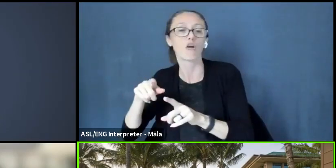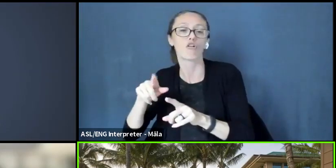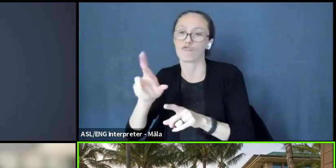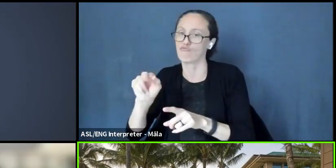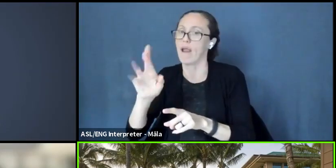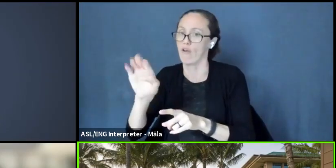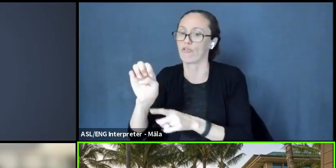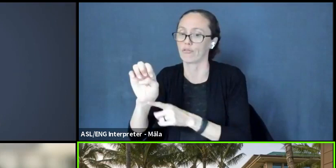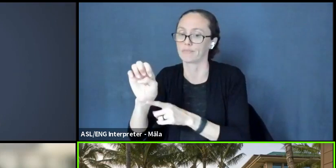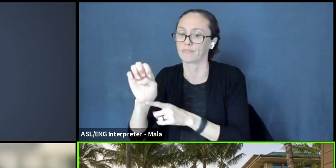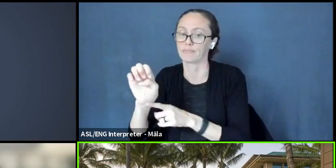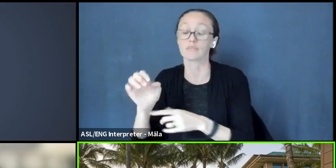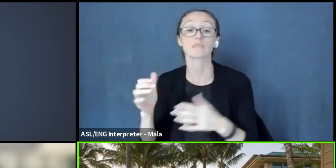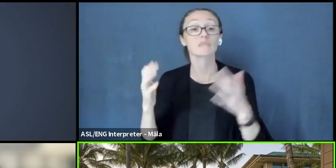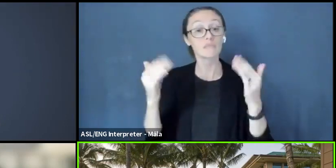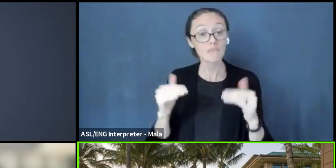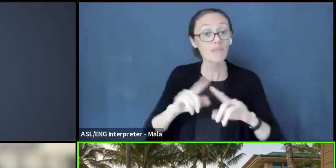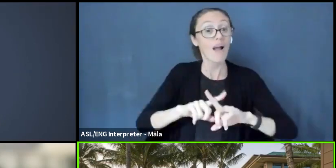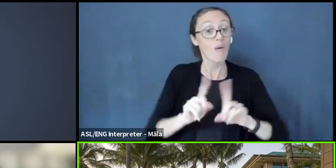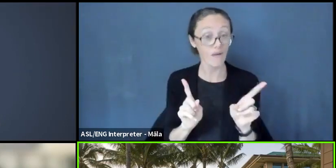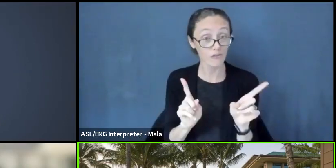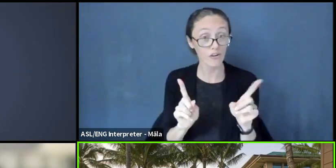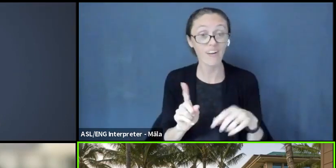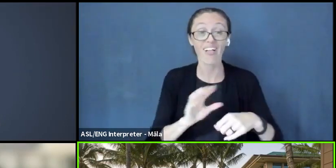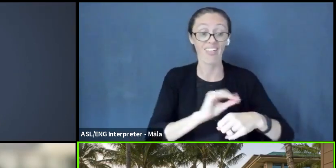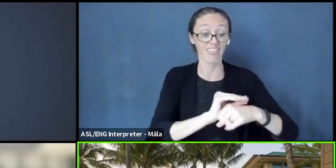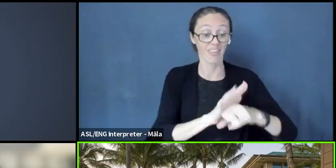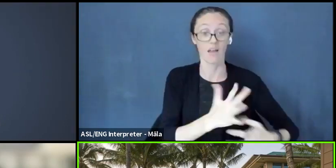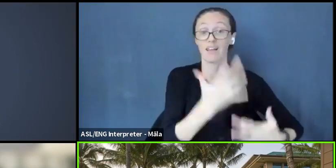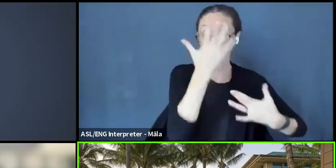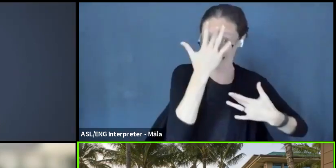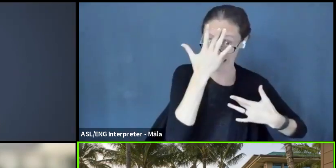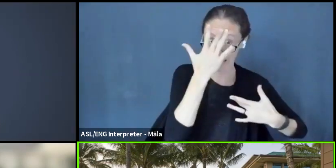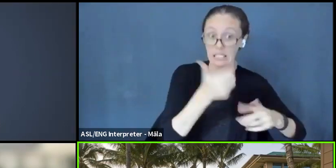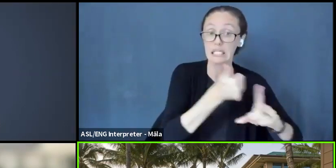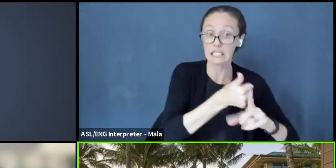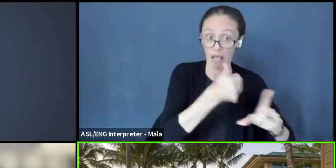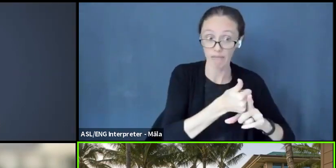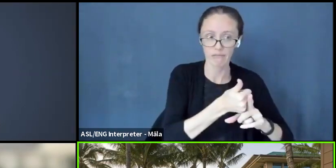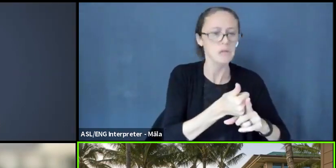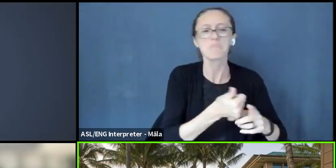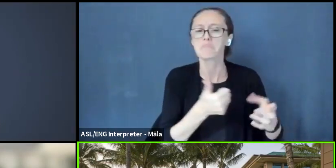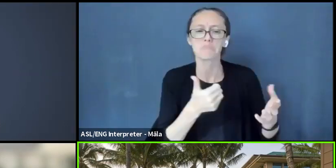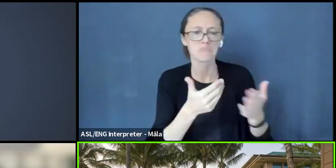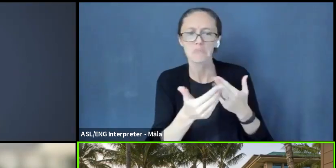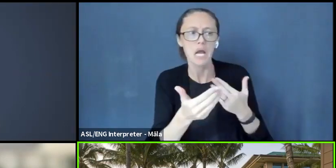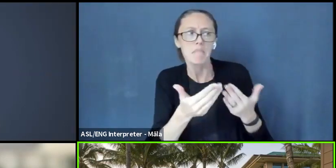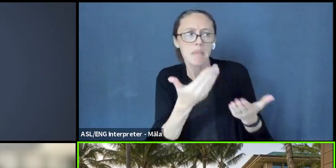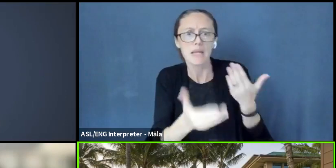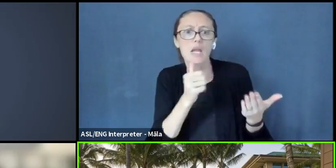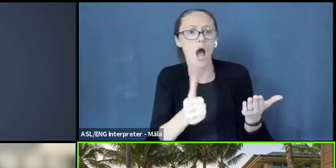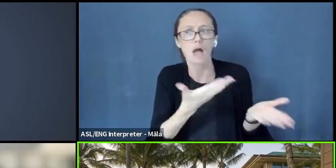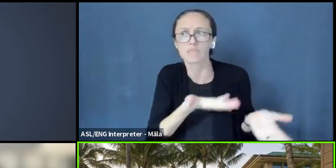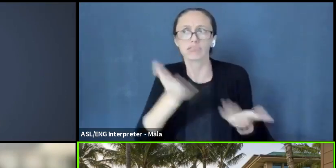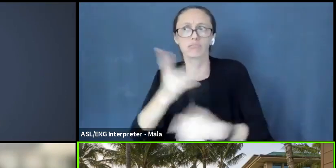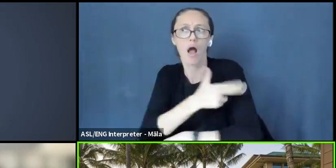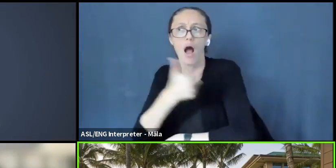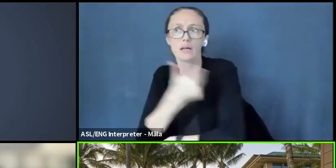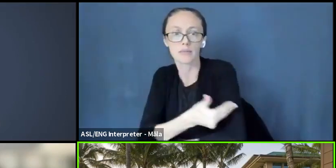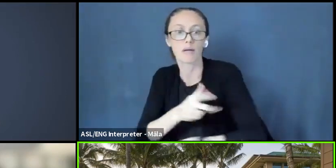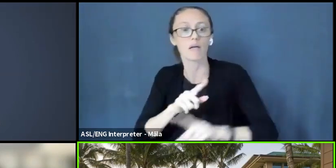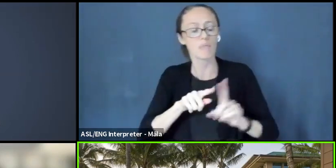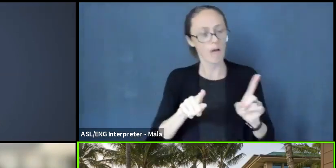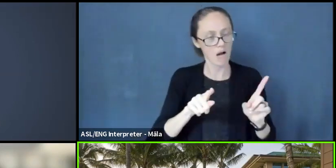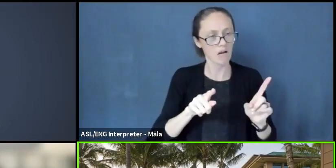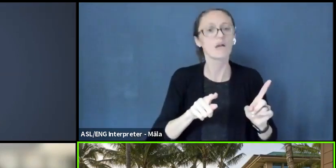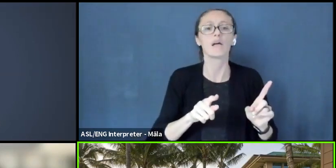Side effects of getting disease, even if you're not hospitalize we do see people having their